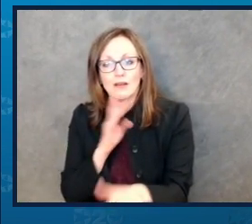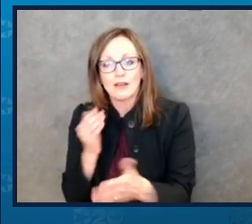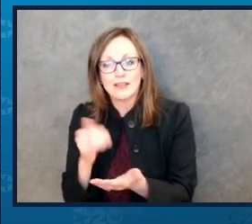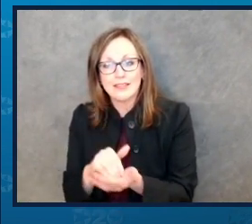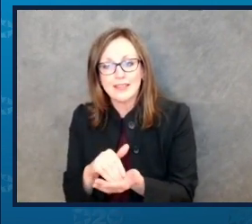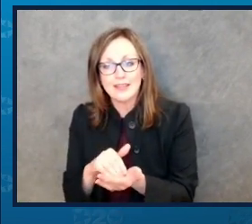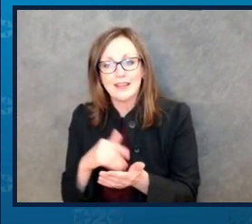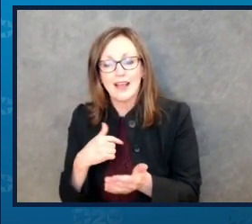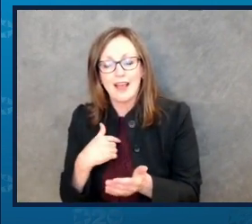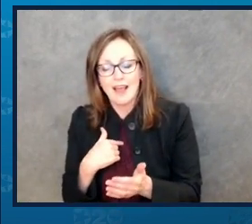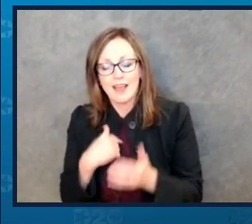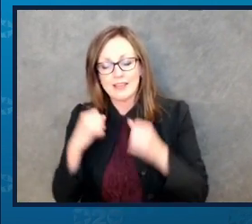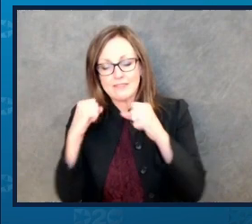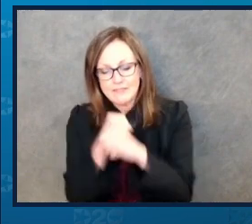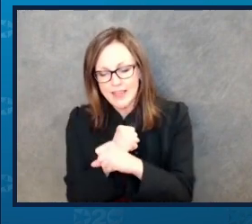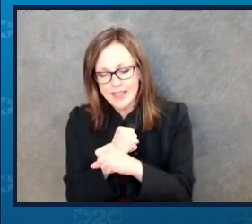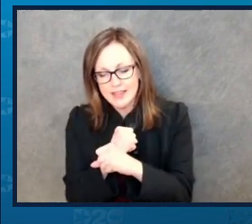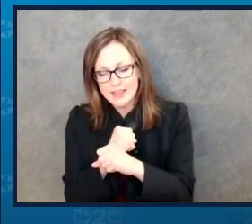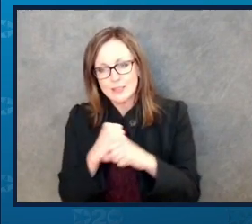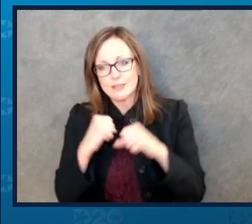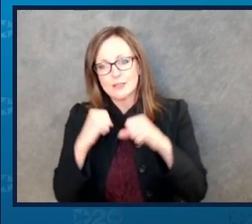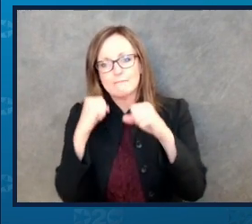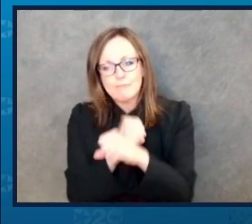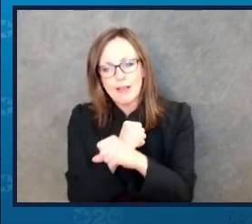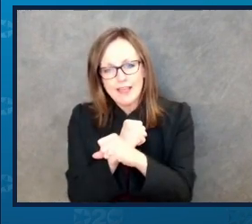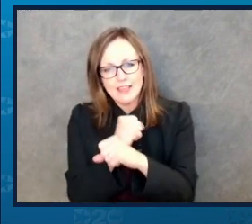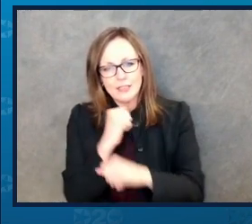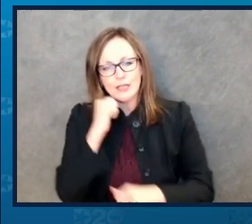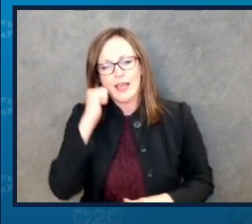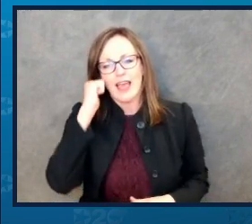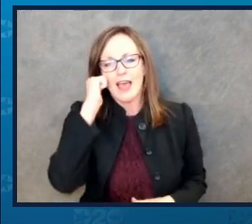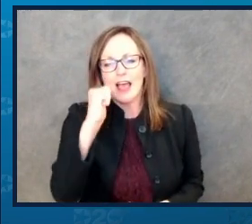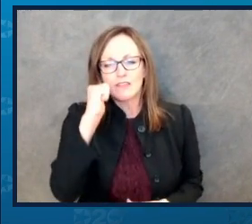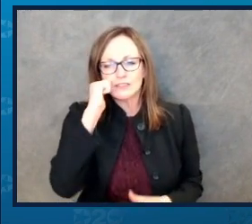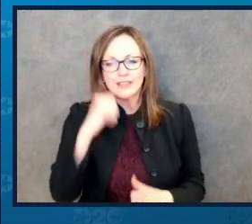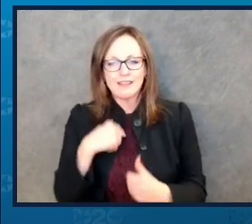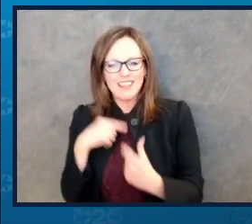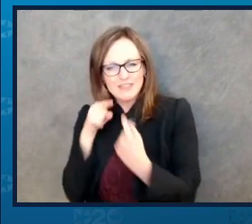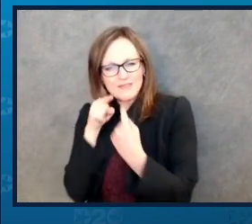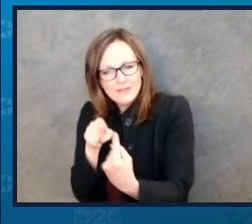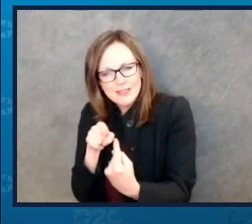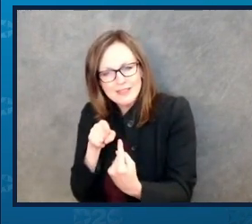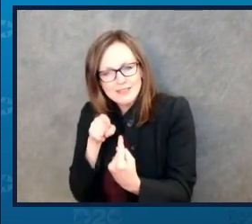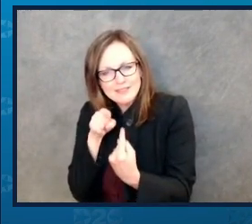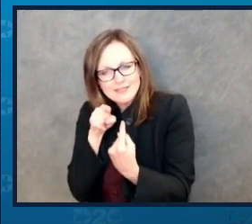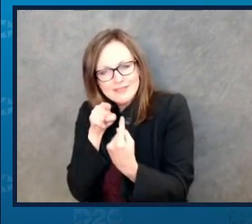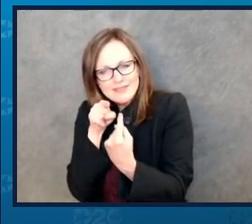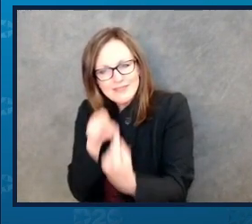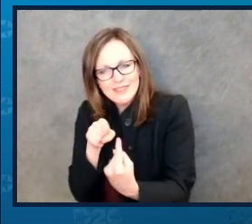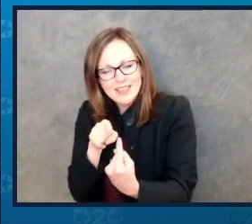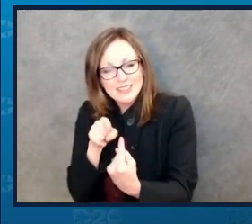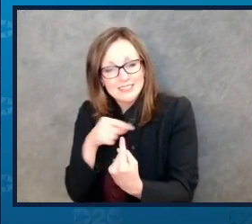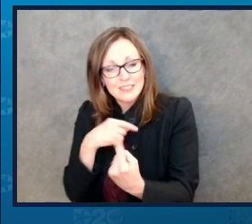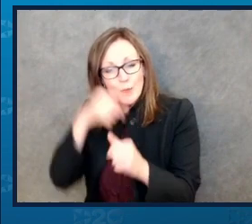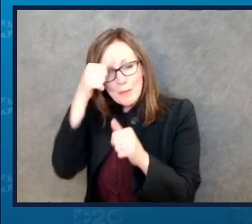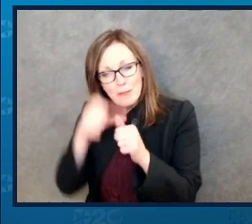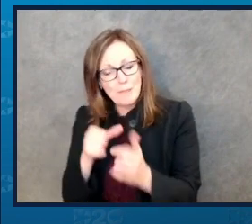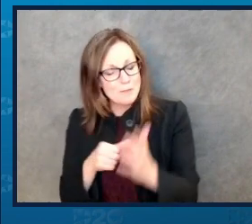BUT FIGHTING MAKES ME STRONGER. WORDS ONCE CAME EASILY, TODAY I